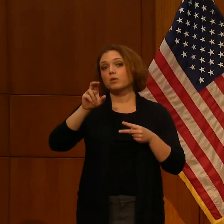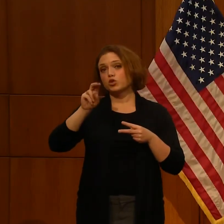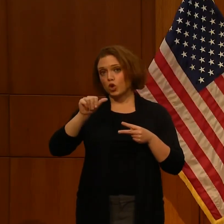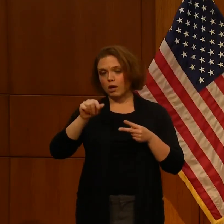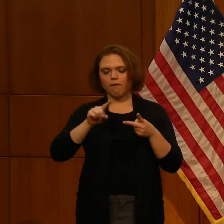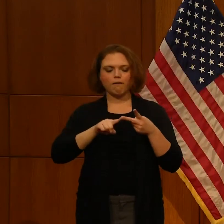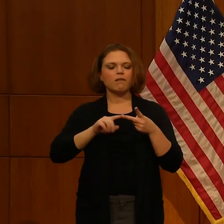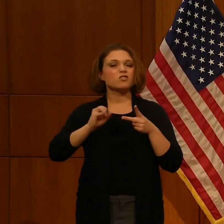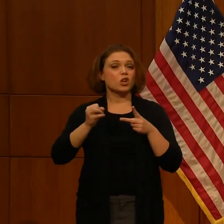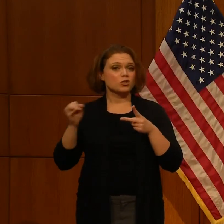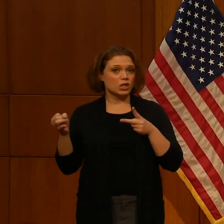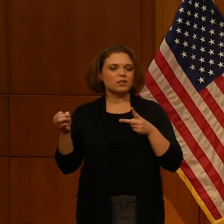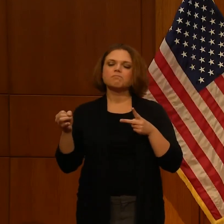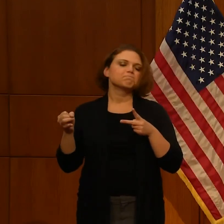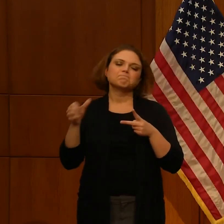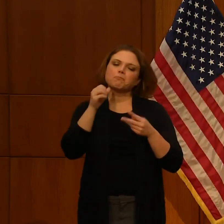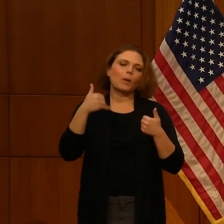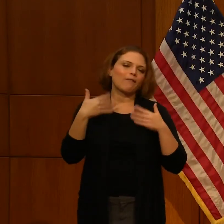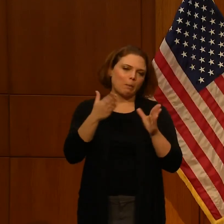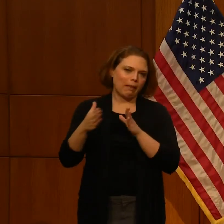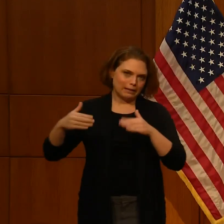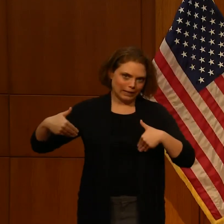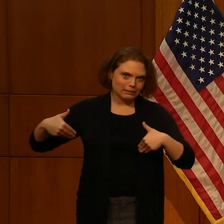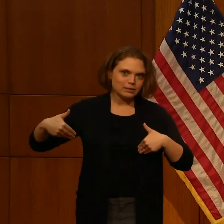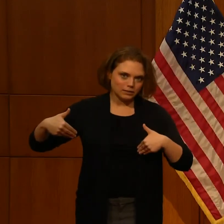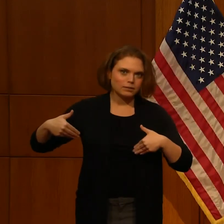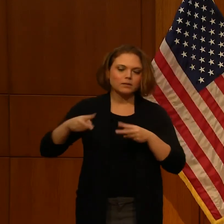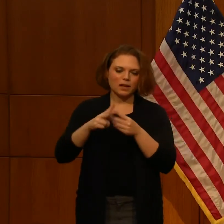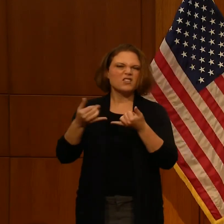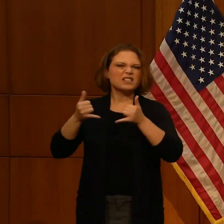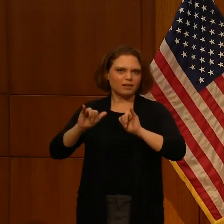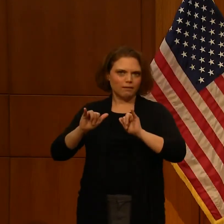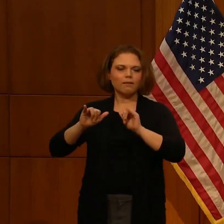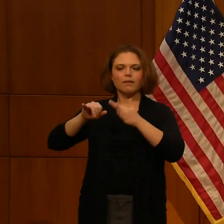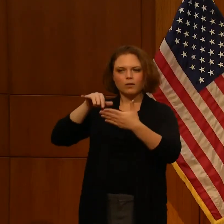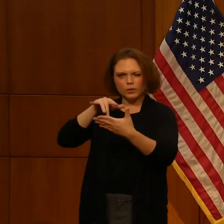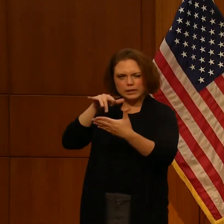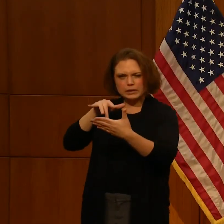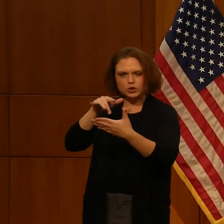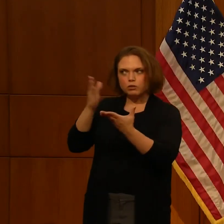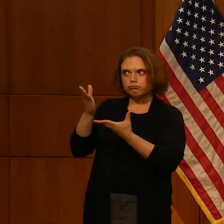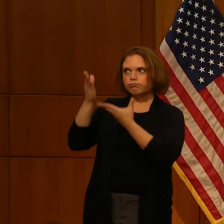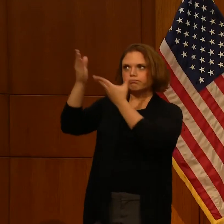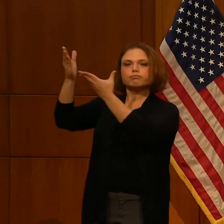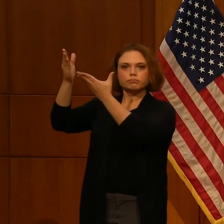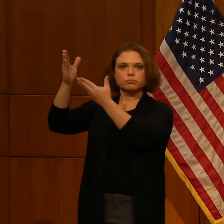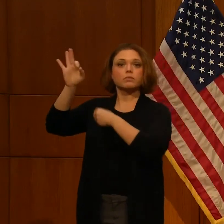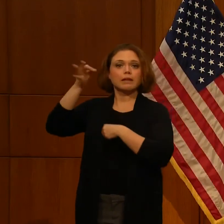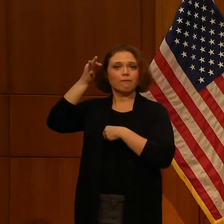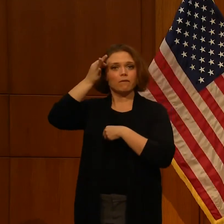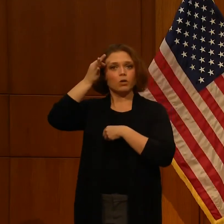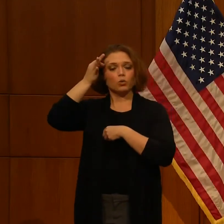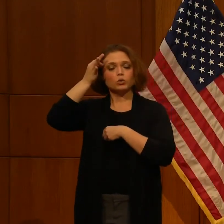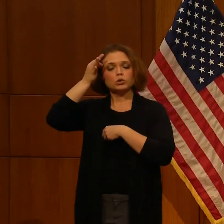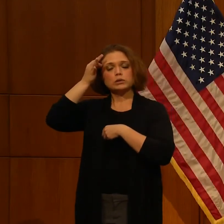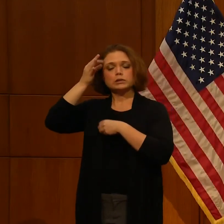OTHER VACCINES. MADONNA AND JOHNSON AND JOHNSON. THESE COMPANIES ARE FILING THAT